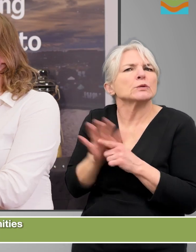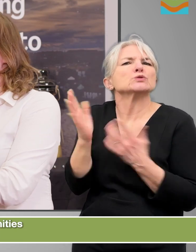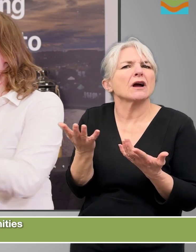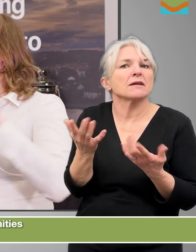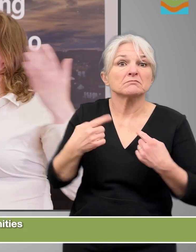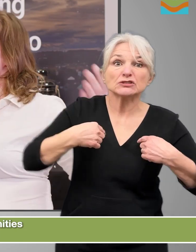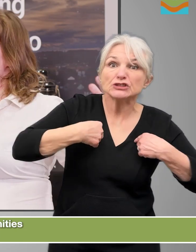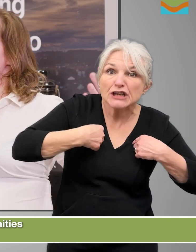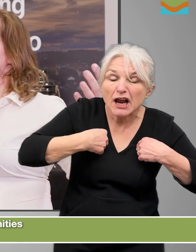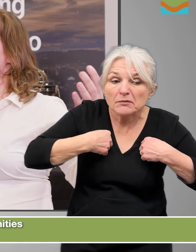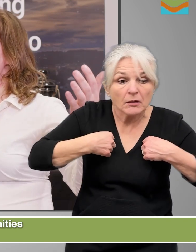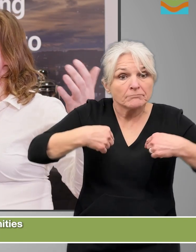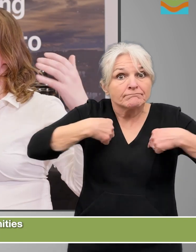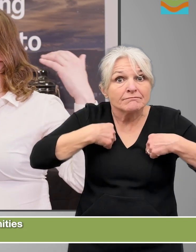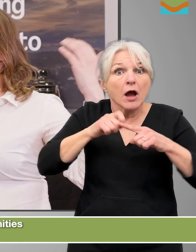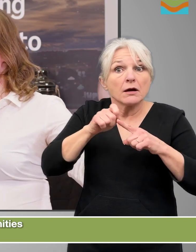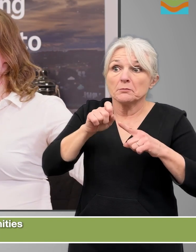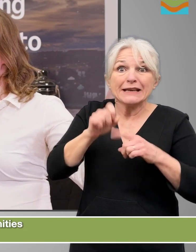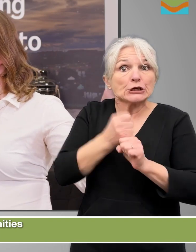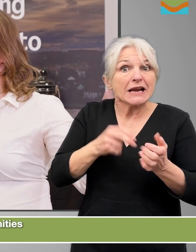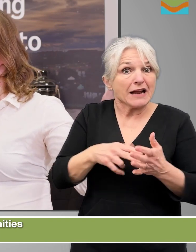but what are those opportunities in the bigger picture?